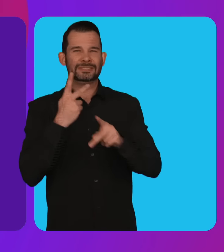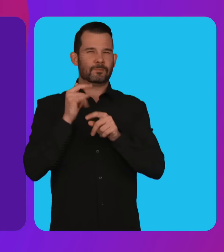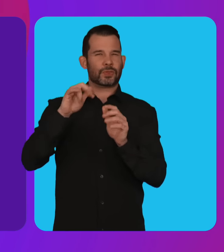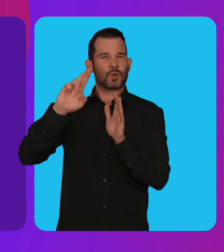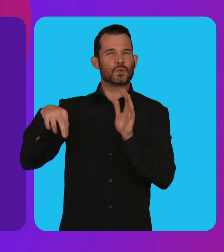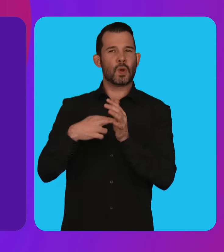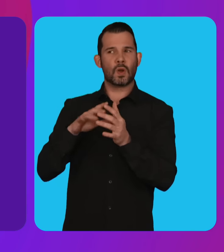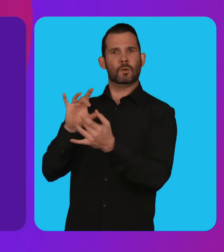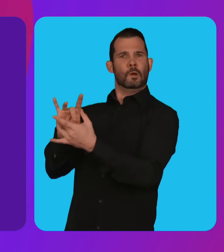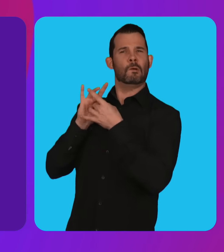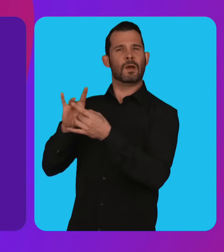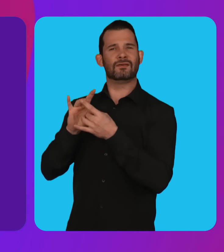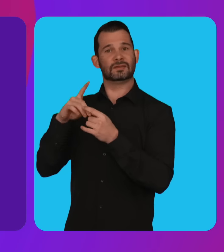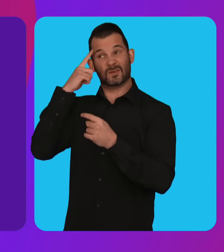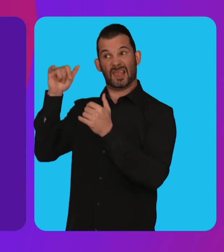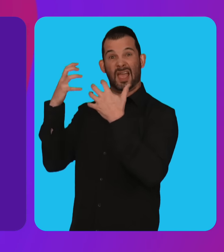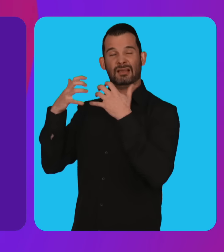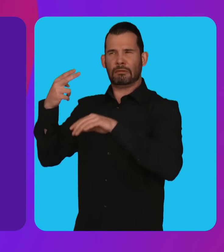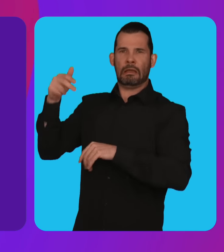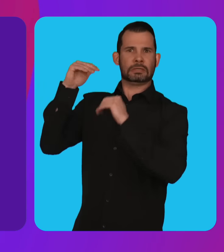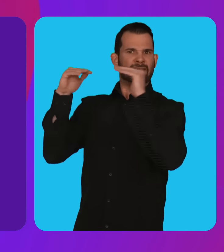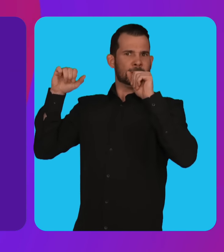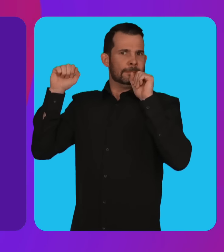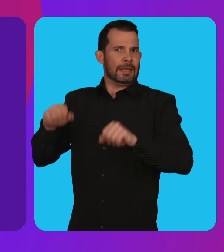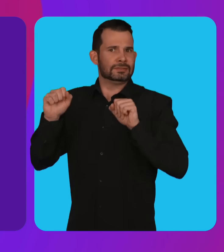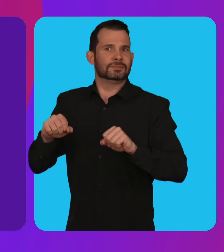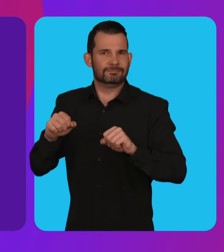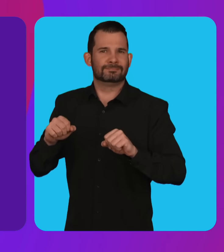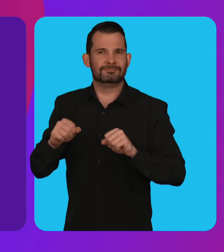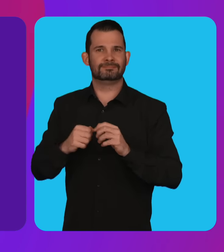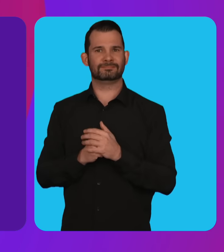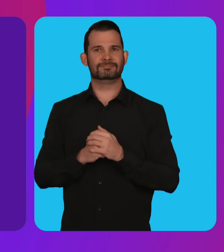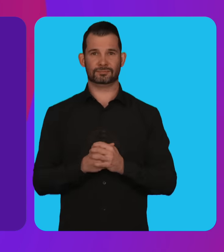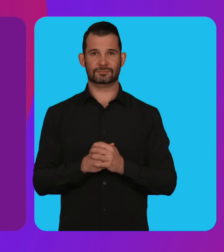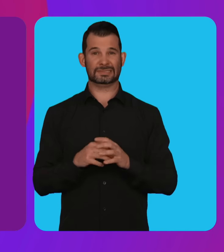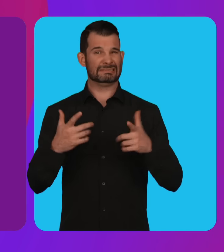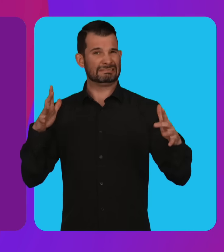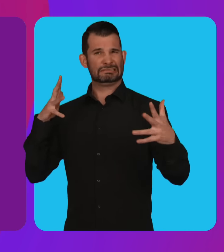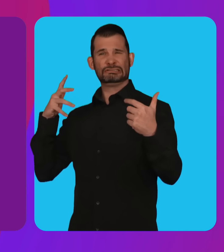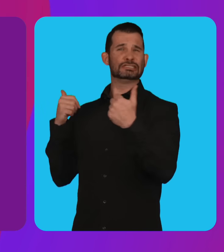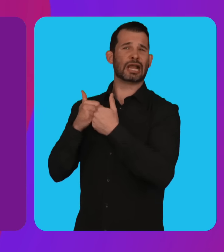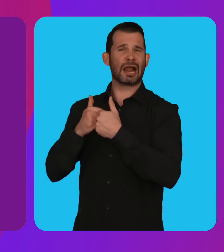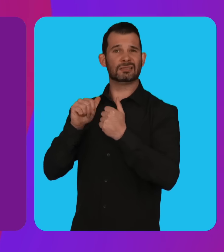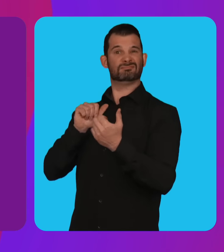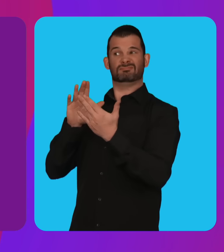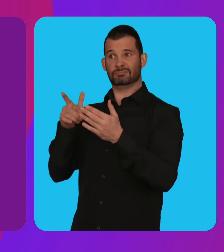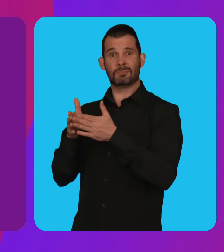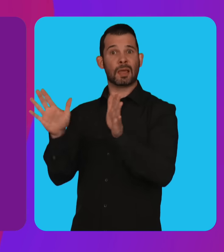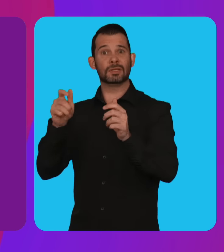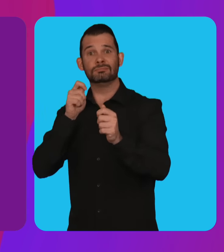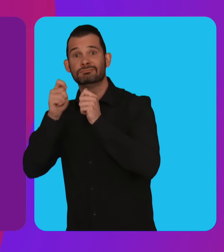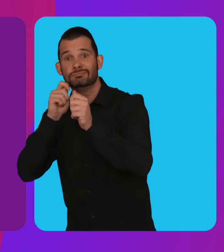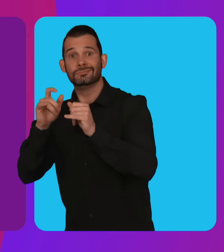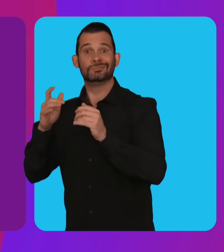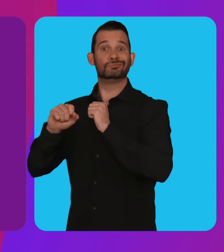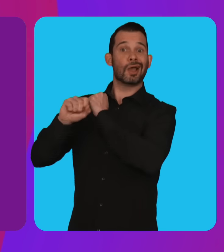for the audience on the highest level possible. The greatest challenge facing public broadcasting today